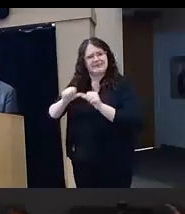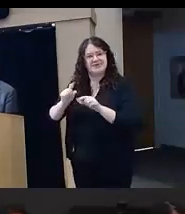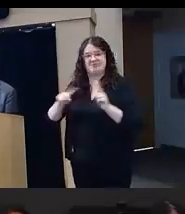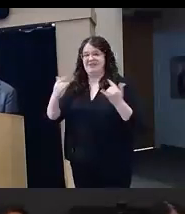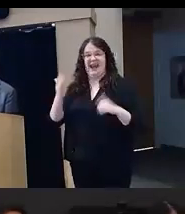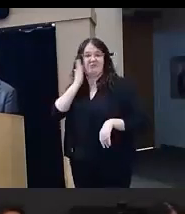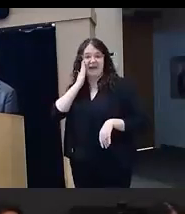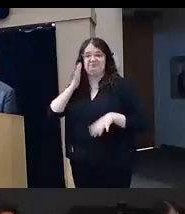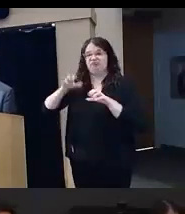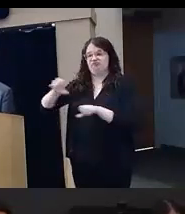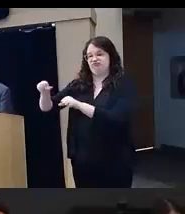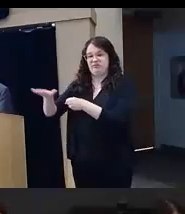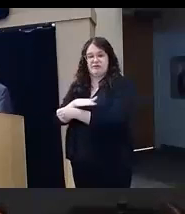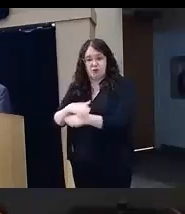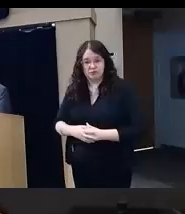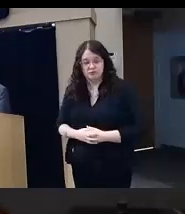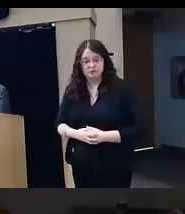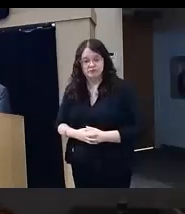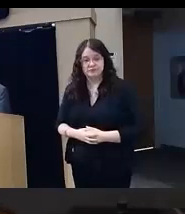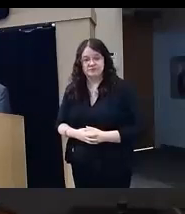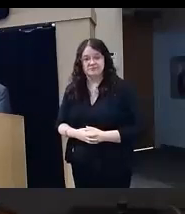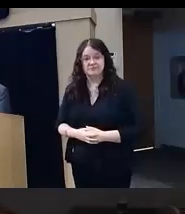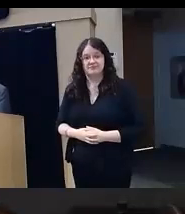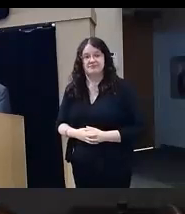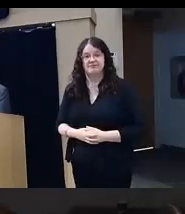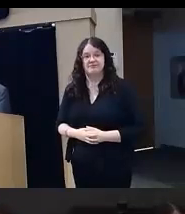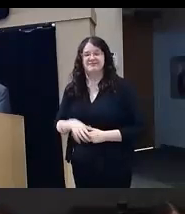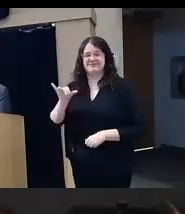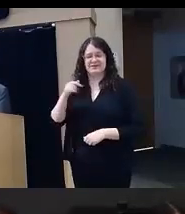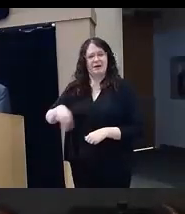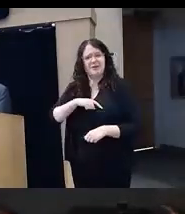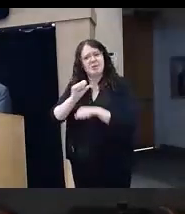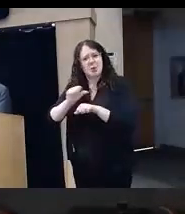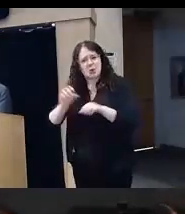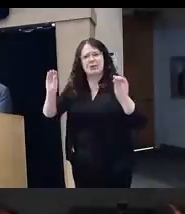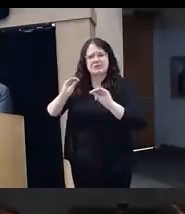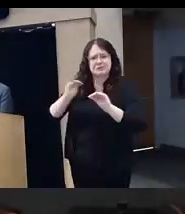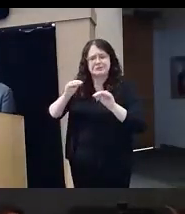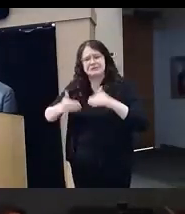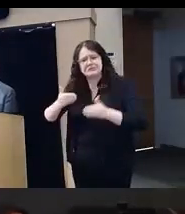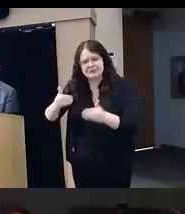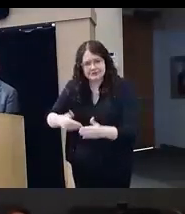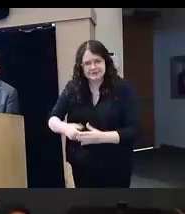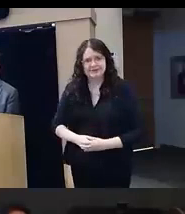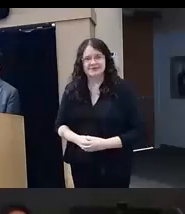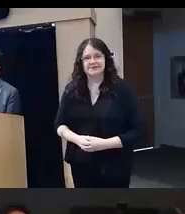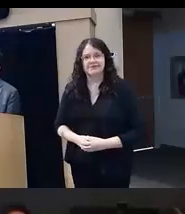and that was what we were working on at that time but nevertheless you know as I was thinking about